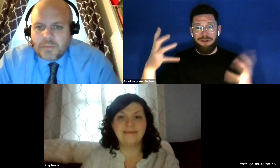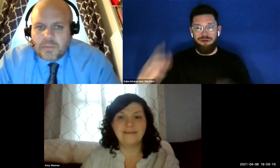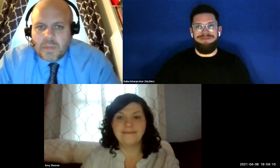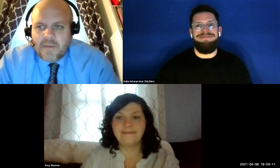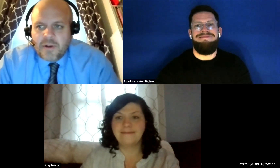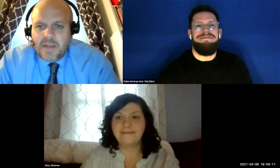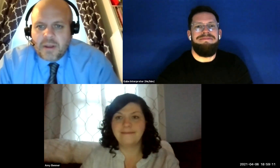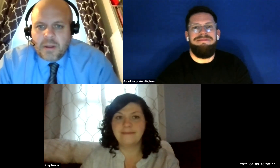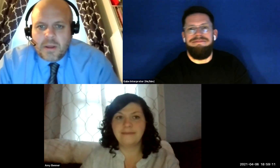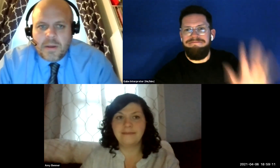Ethan Dolleman: Have a great evening.